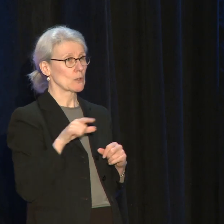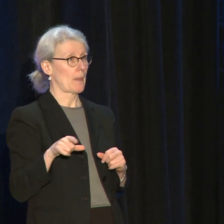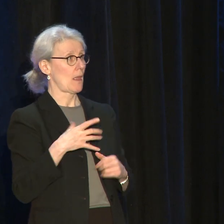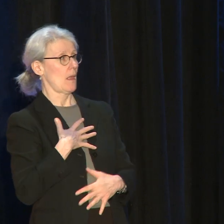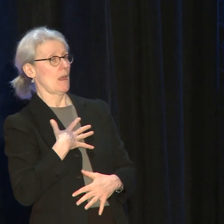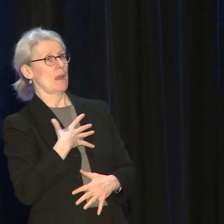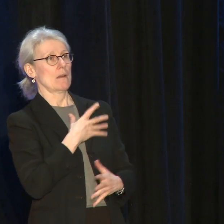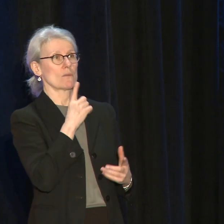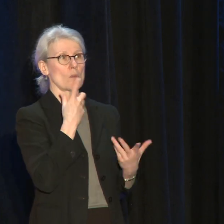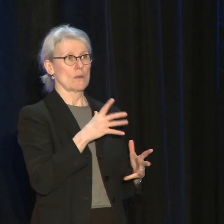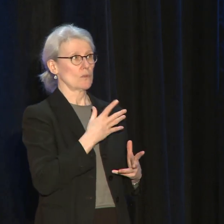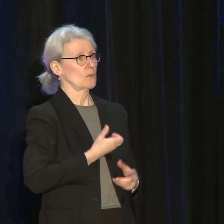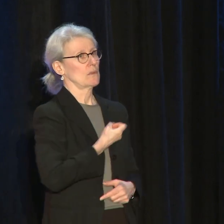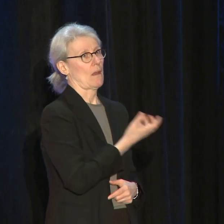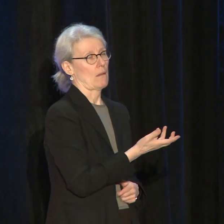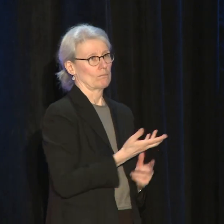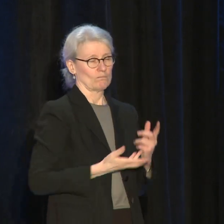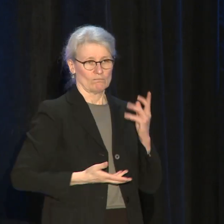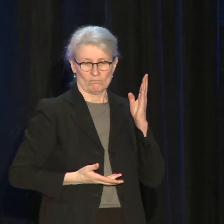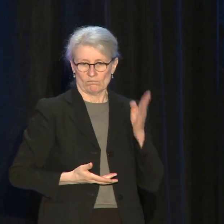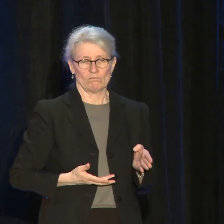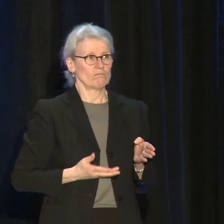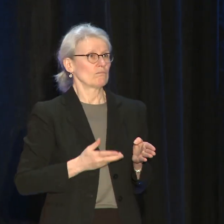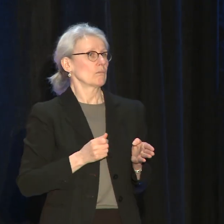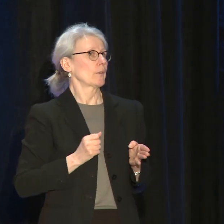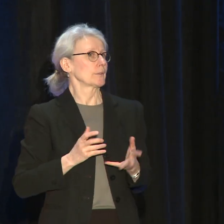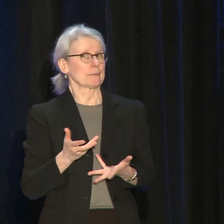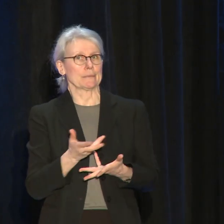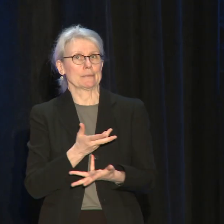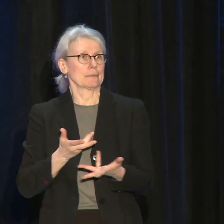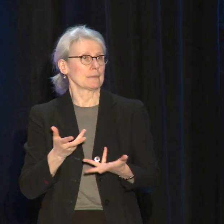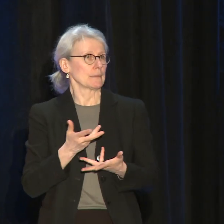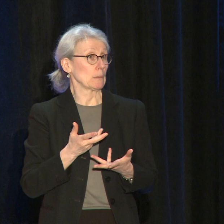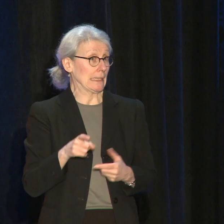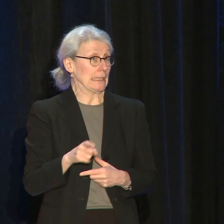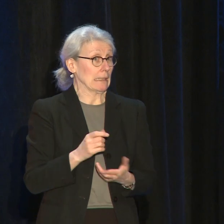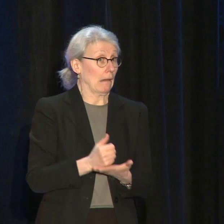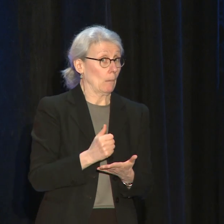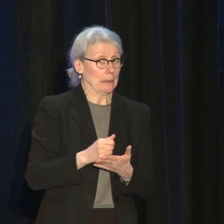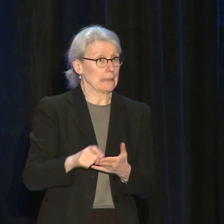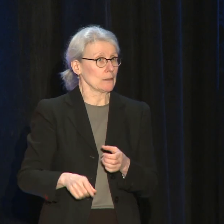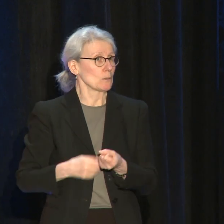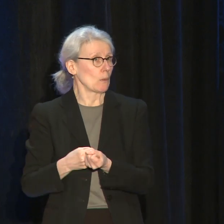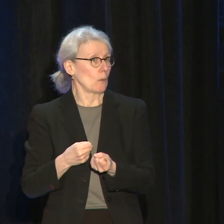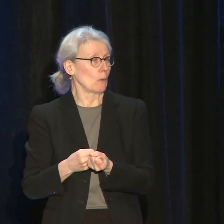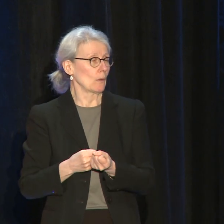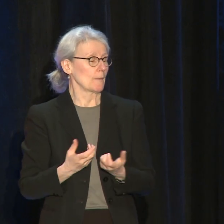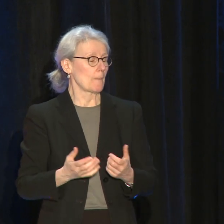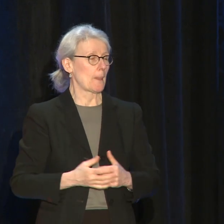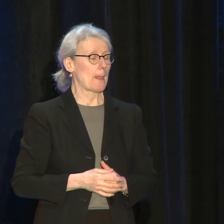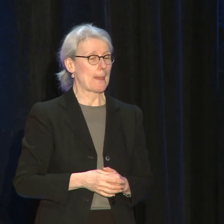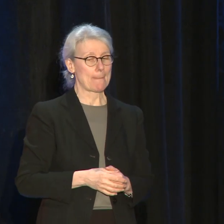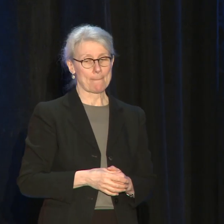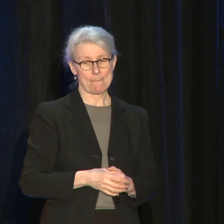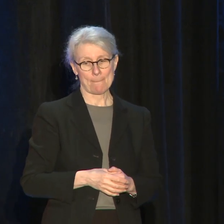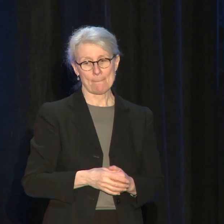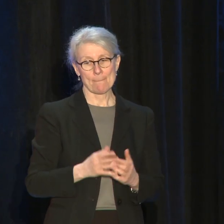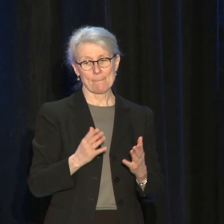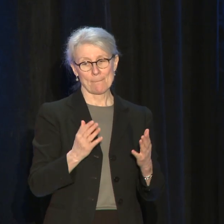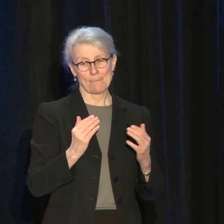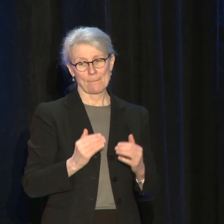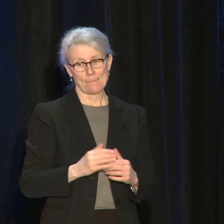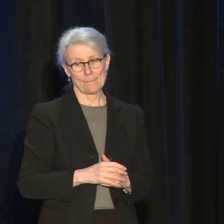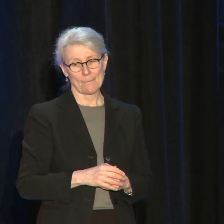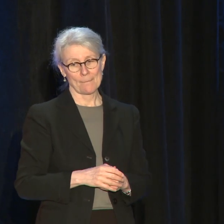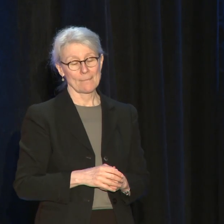and getting the support that they need and want. We also have legislation that informs